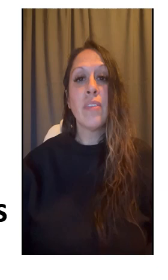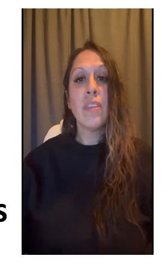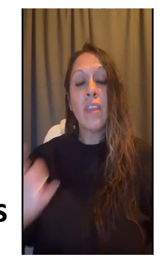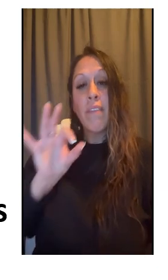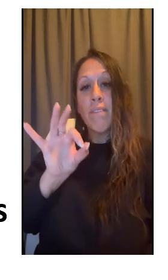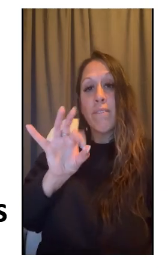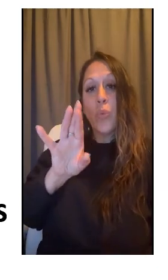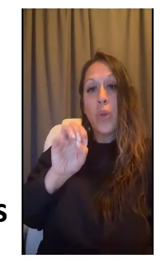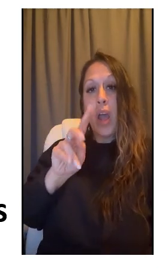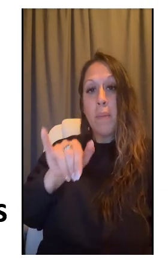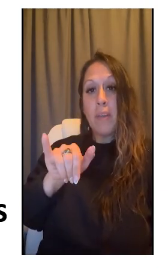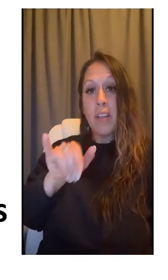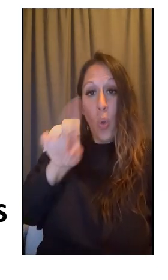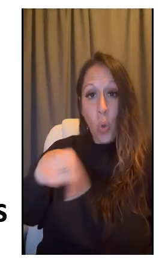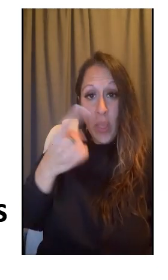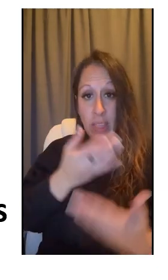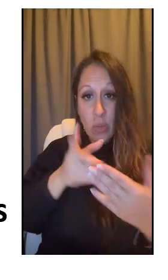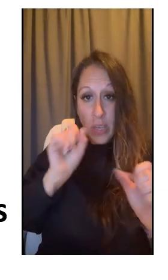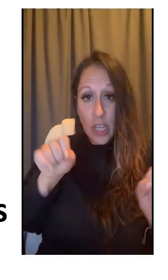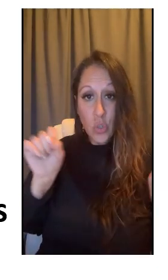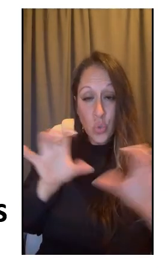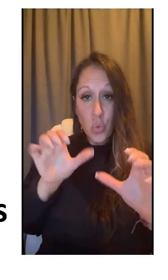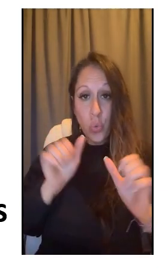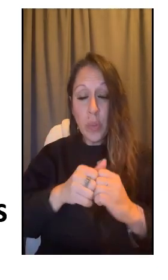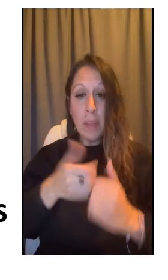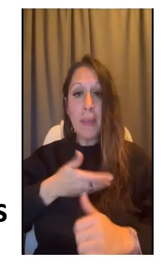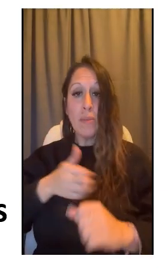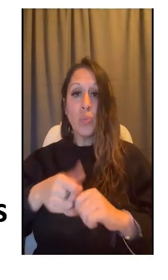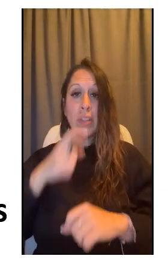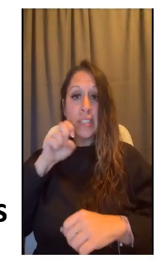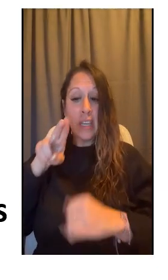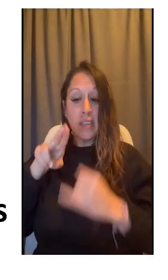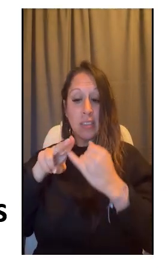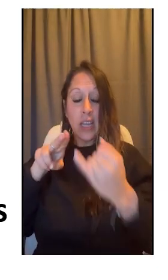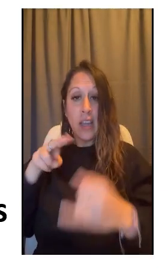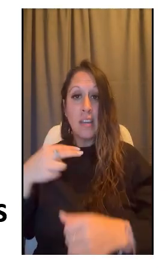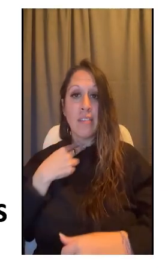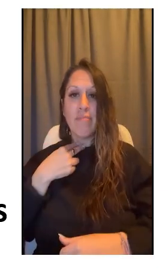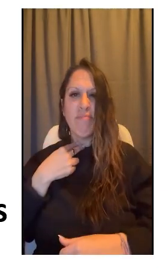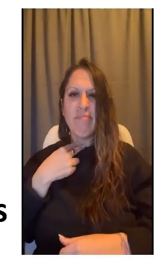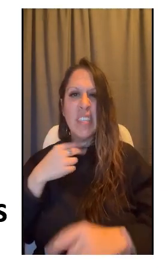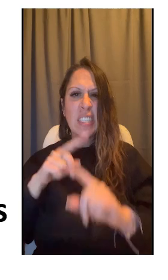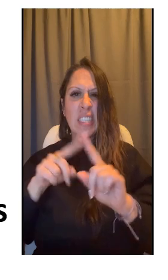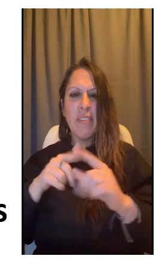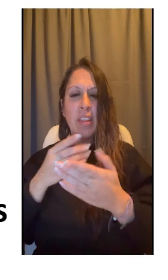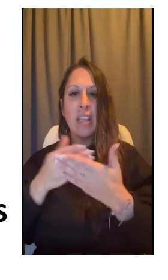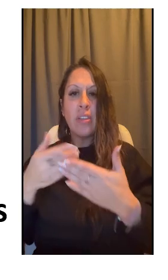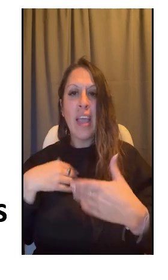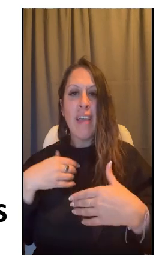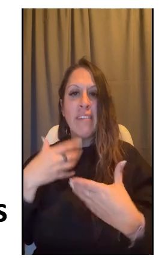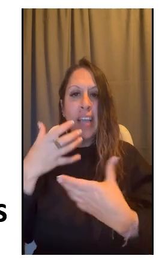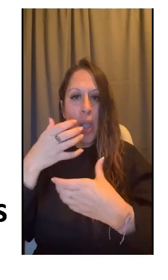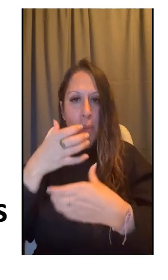PH otomy is not the only thing you can do for babies with tongue tie. There are many body workers in Rochester, like chiropractors